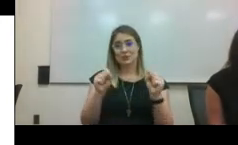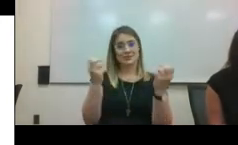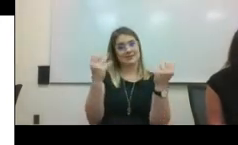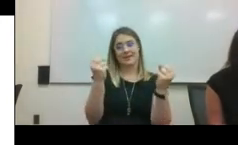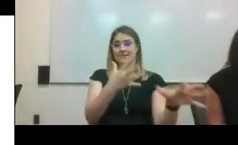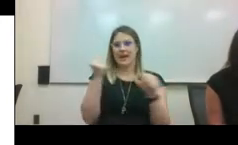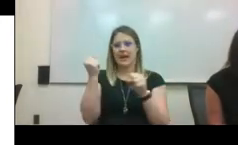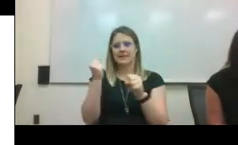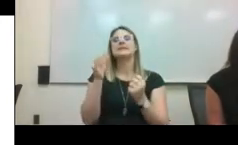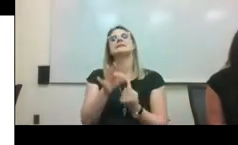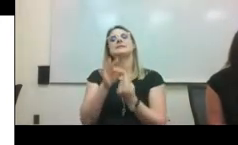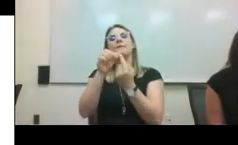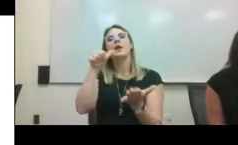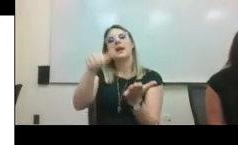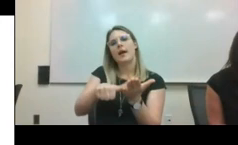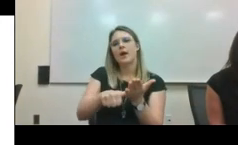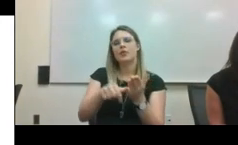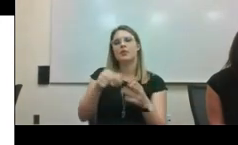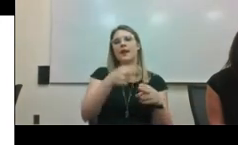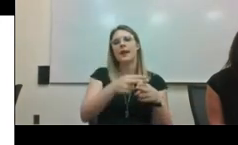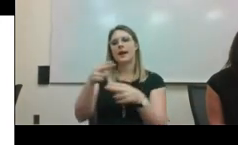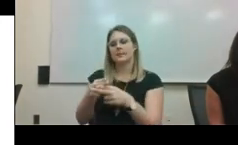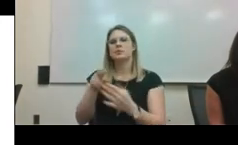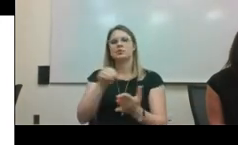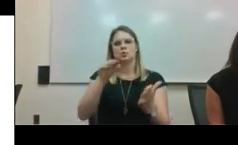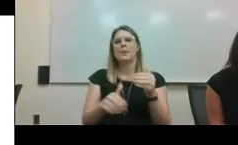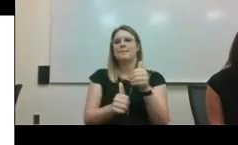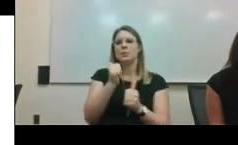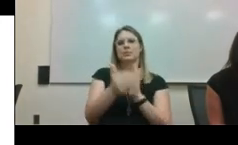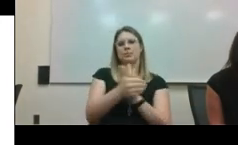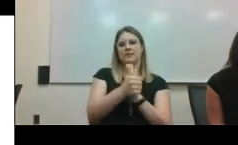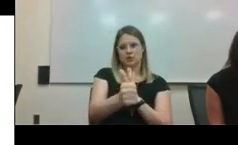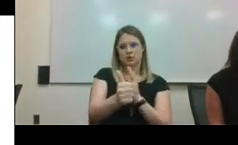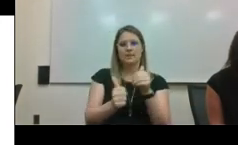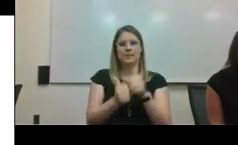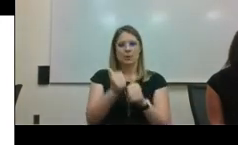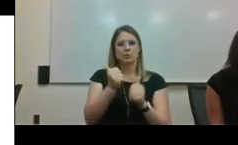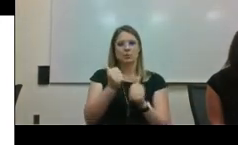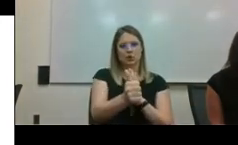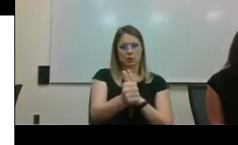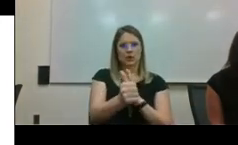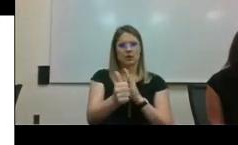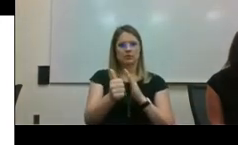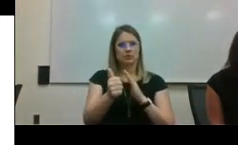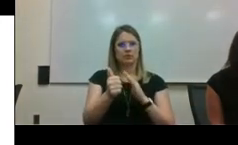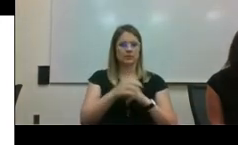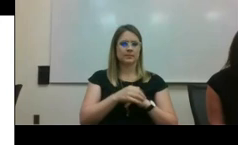which is really the students who were the most proficient in that and fluent in that, and we're really signing quite a bit.